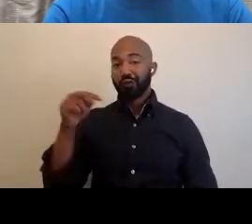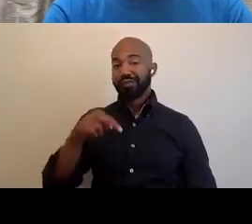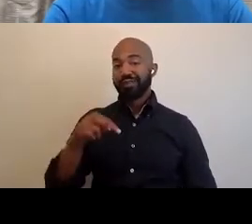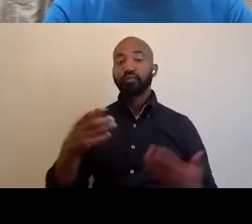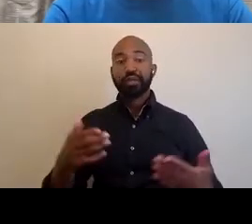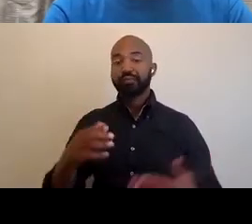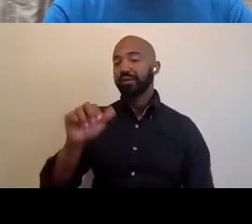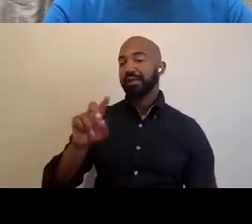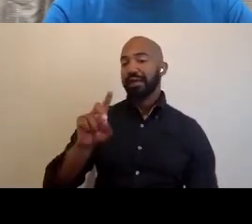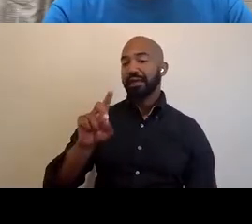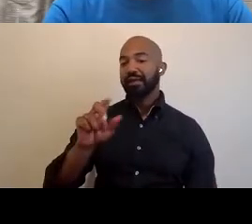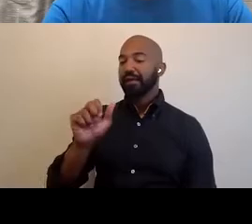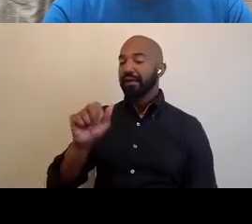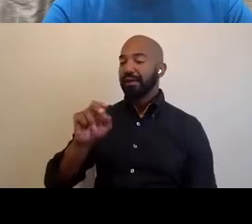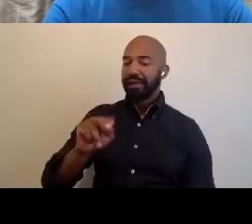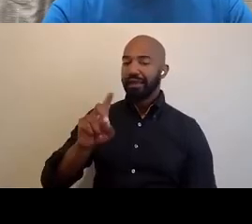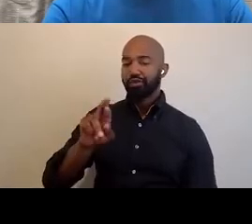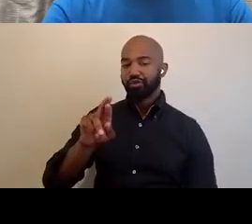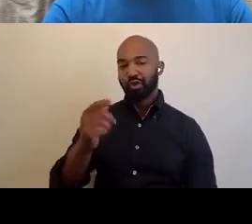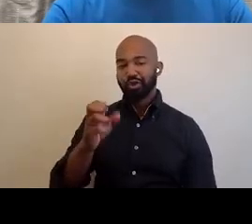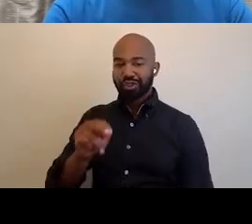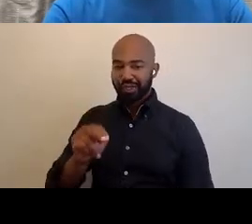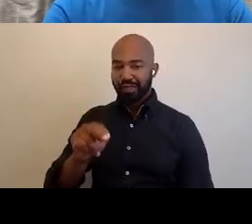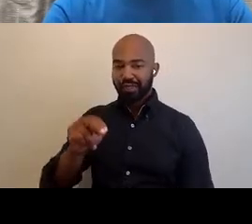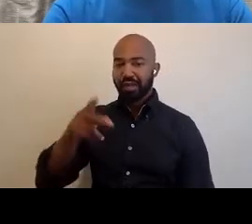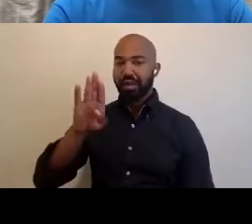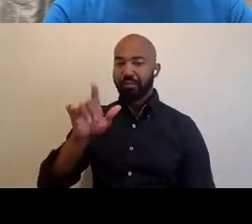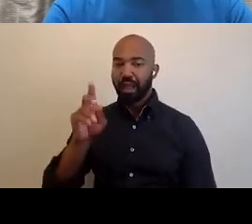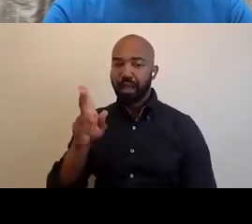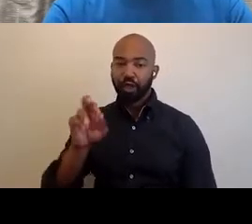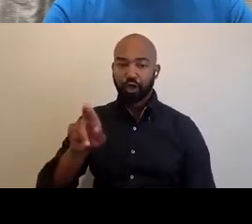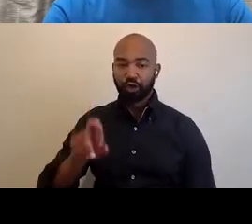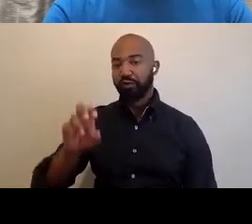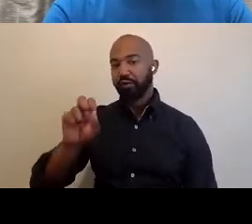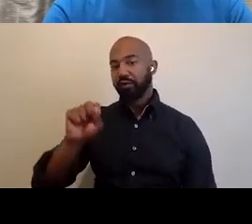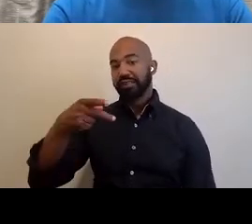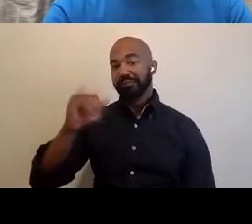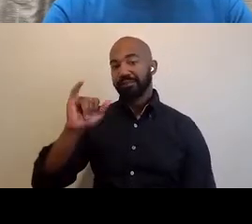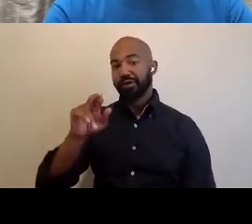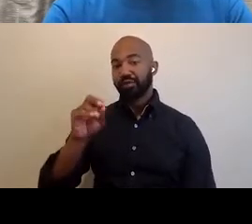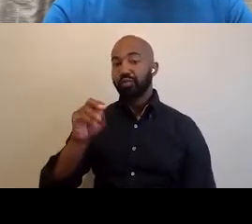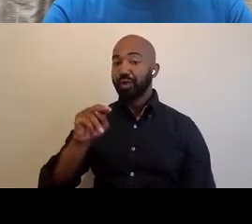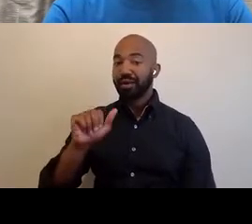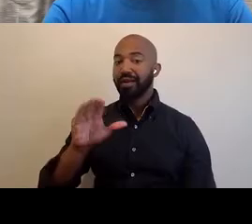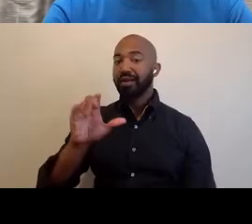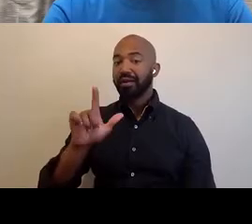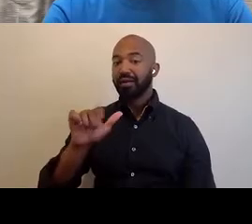And that's oftentimes spironolactone. This is an oral medication, it's oftentimes used in other settings